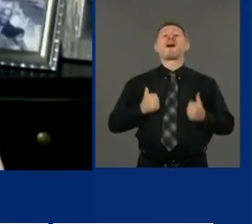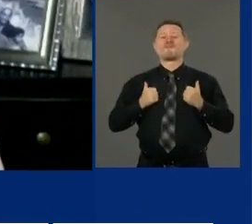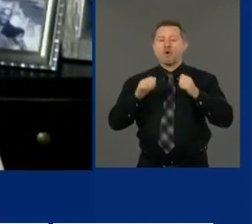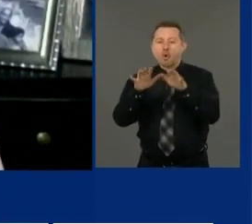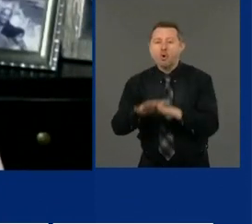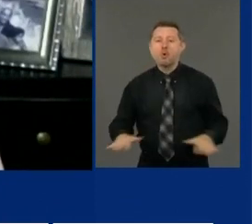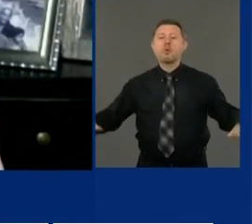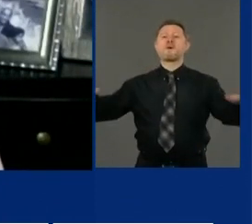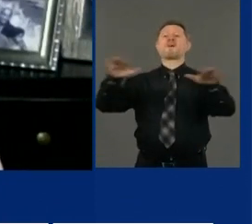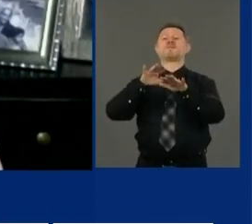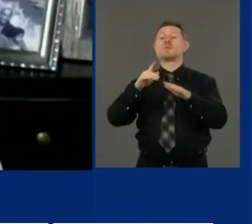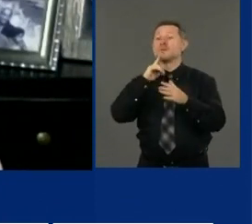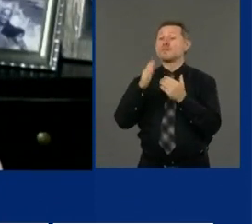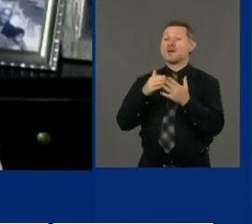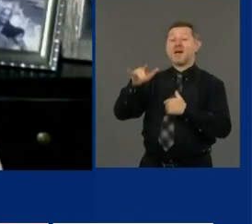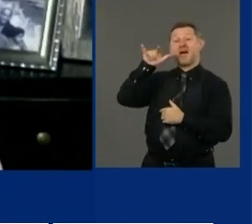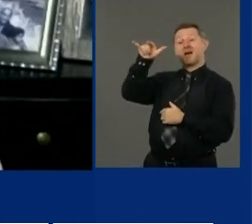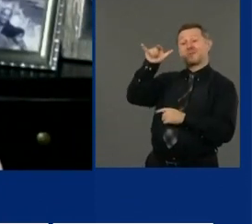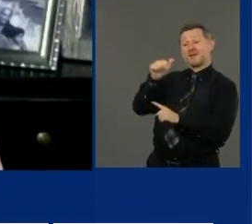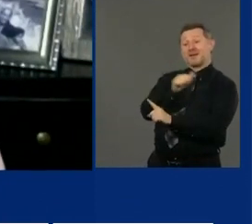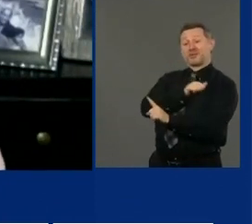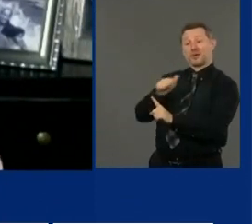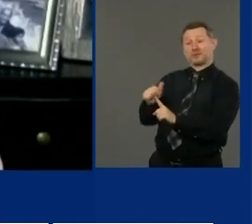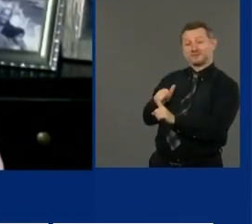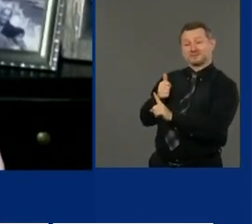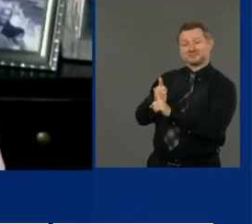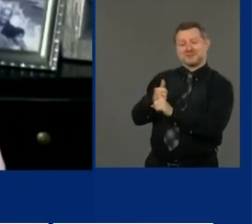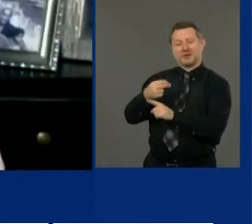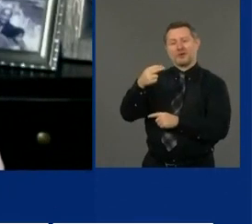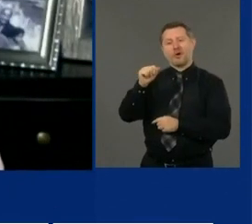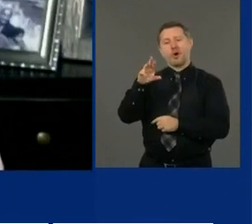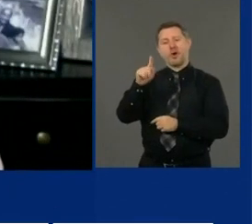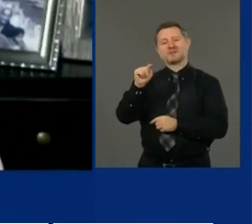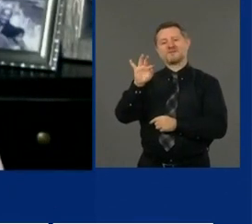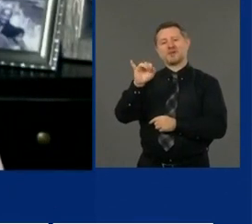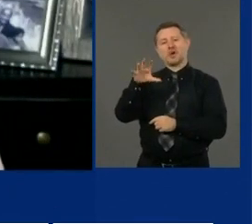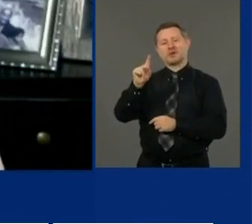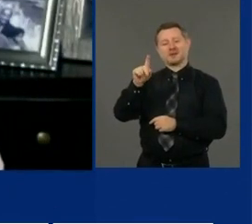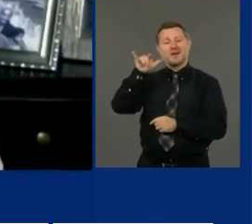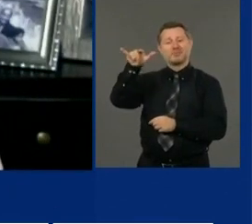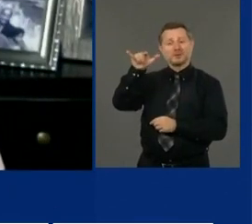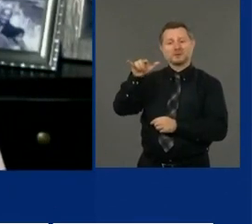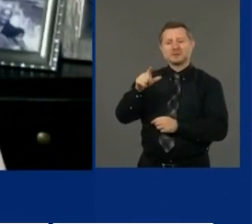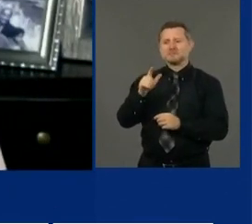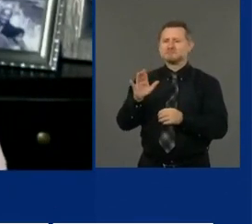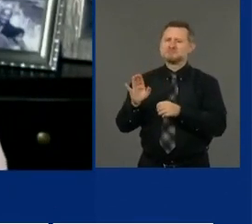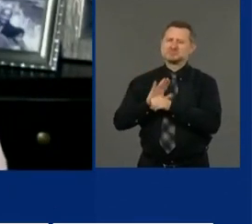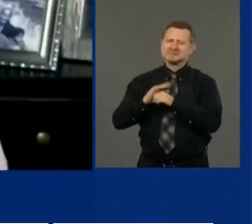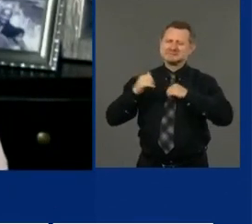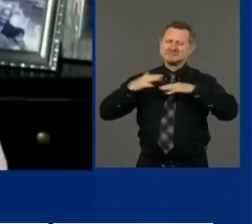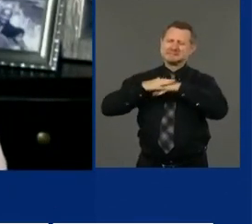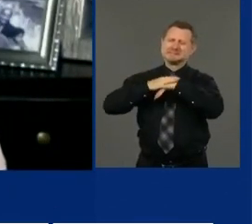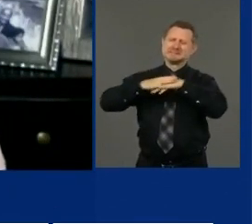WEARING MASKS HELP SAVE LIVES. BUT ALSO EVEN IN THE WORLD'S BUSIEST AIRPORT HEARTSVILLE